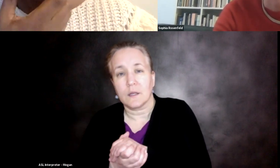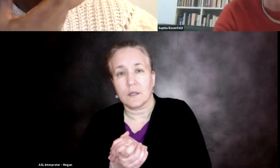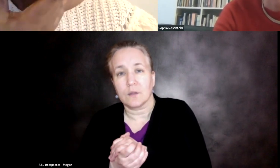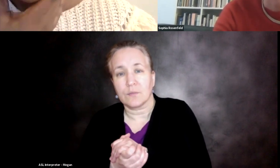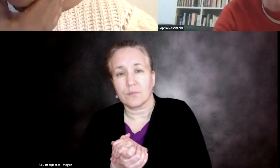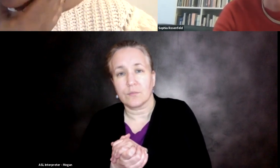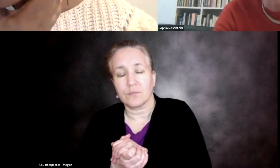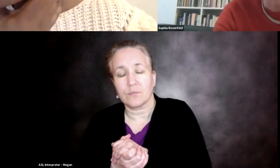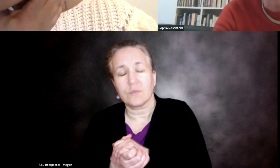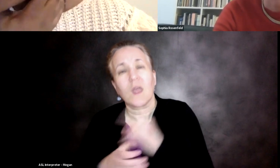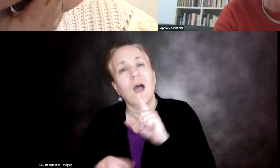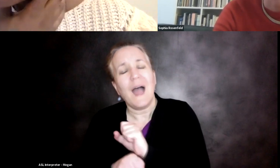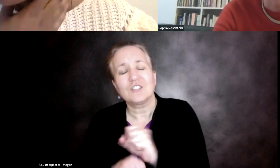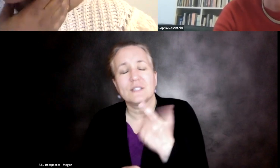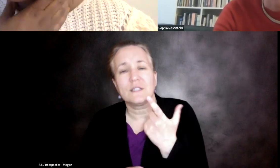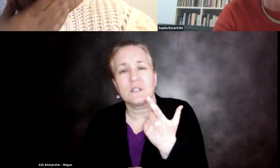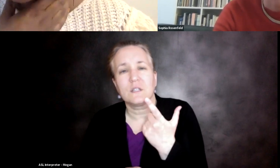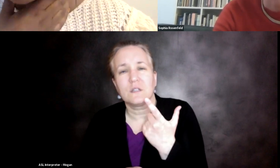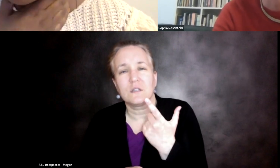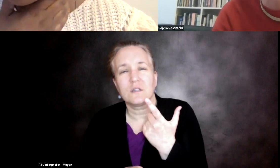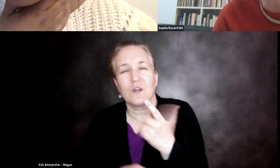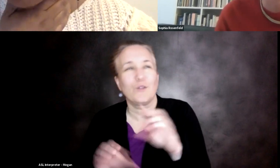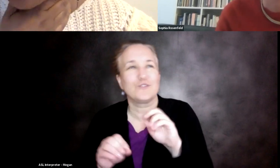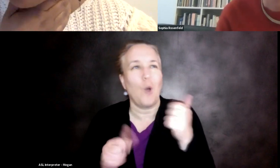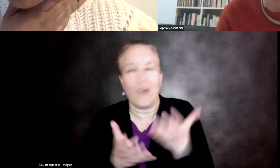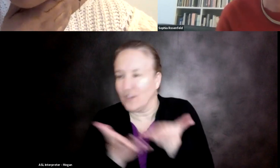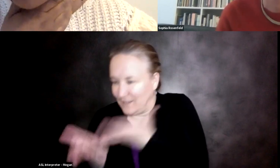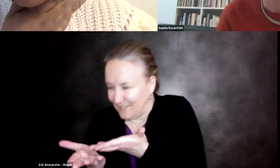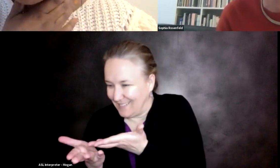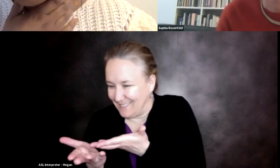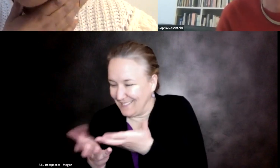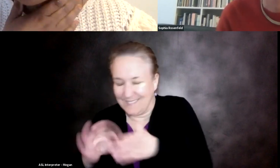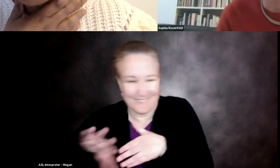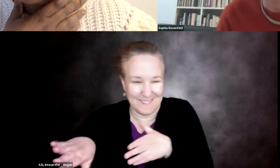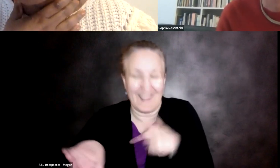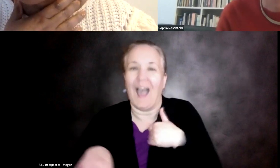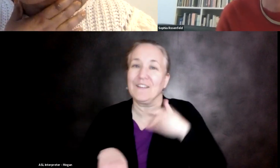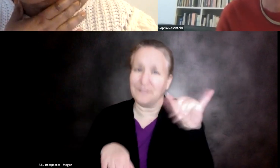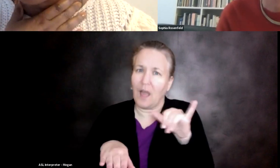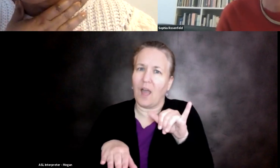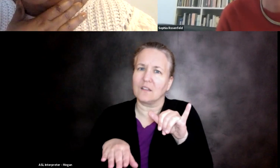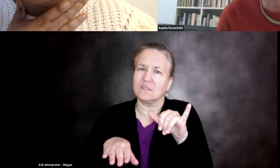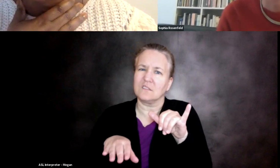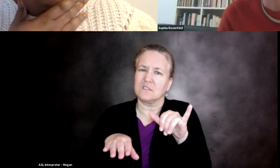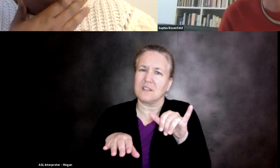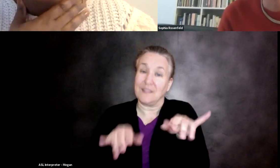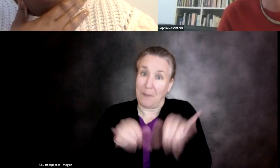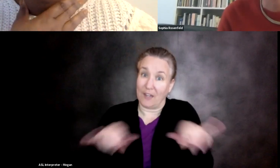actually, there is no other hand. And I think that the patterns are similar in Lagos,